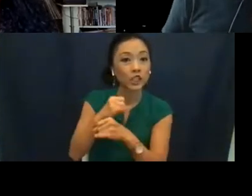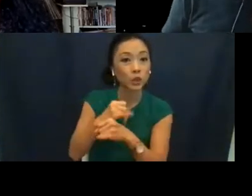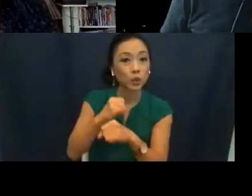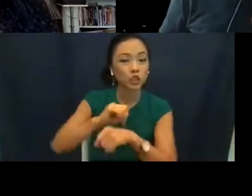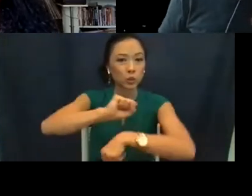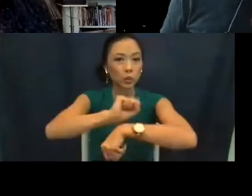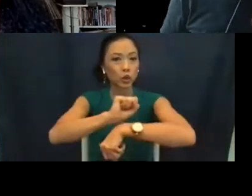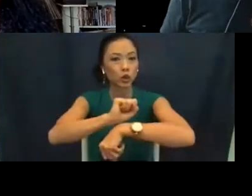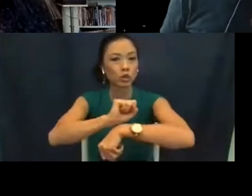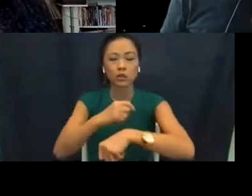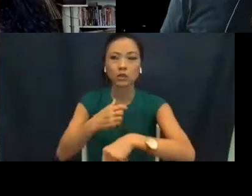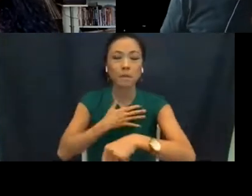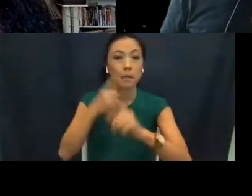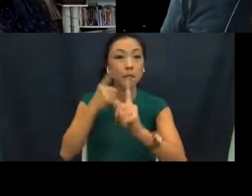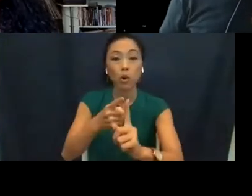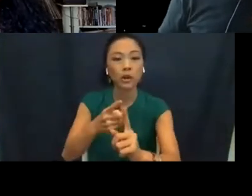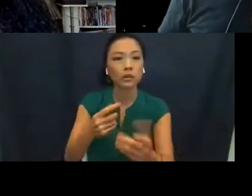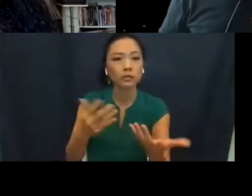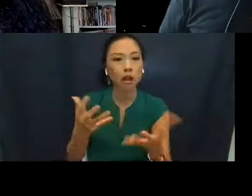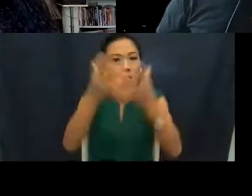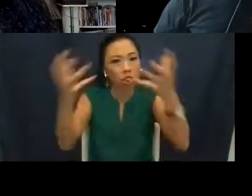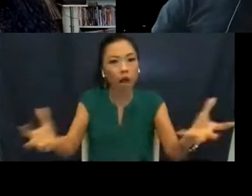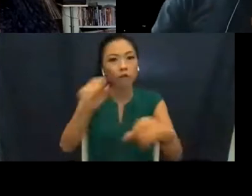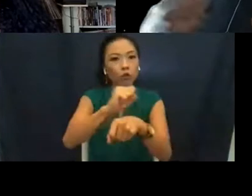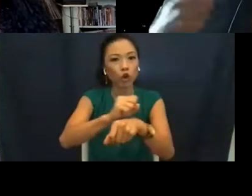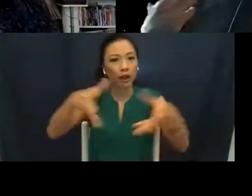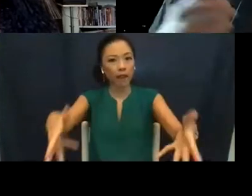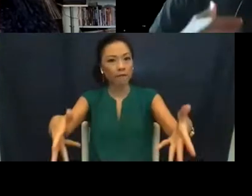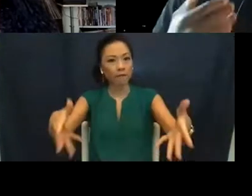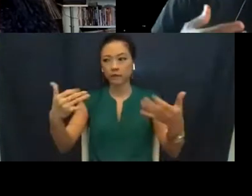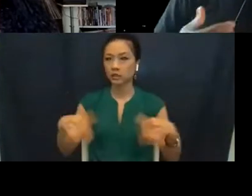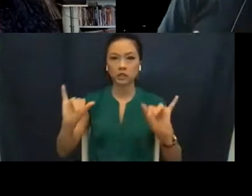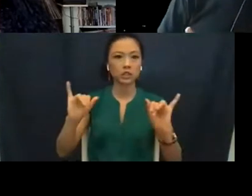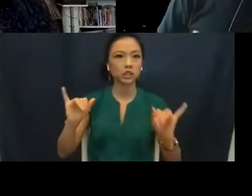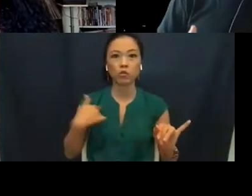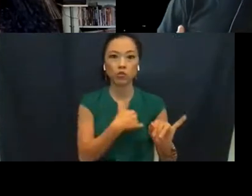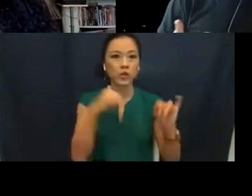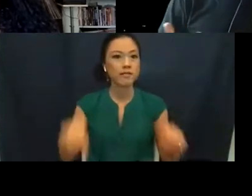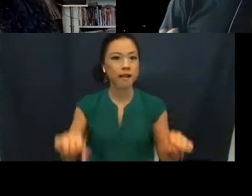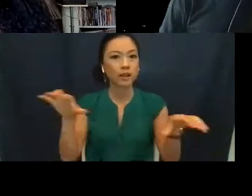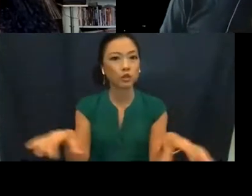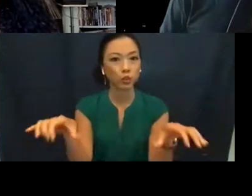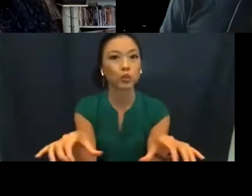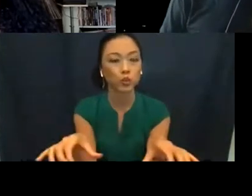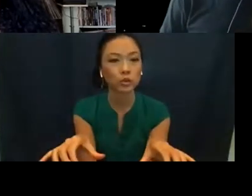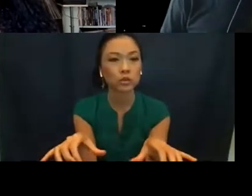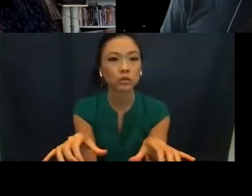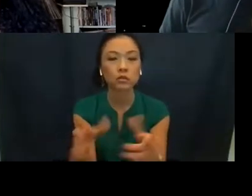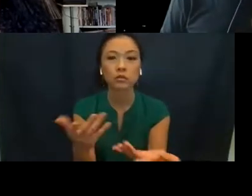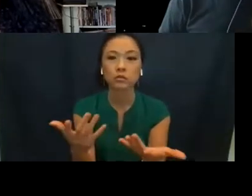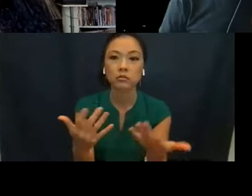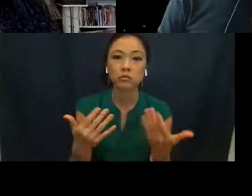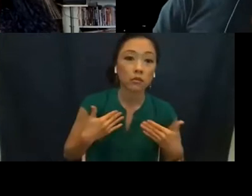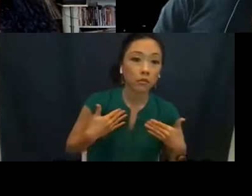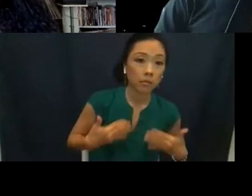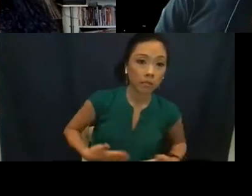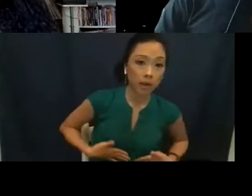is what I'm saying in lieu body to god come together and for health reasons we can.